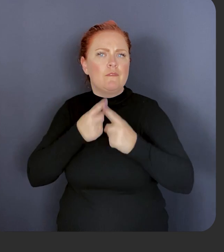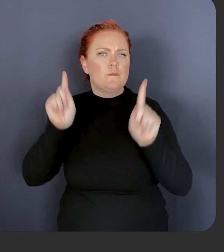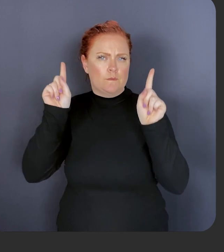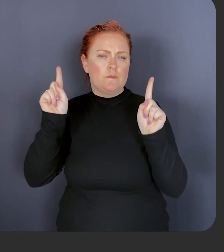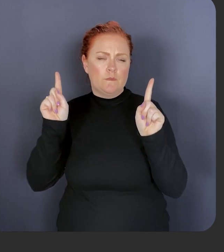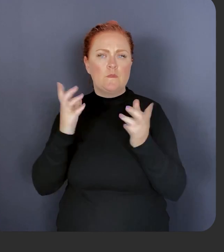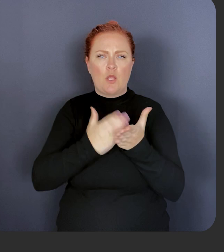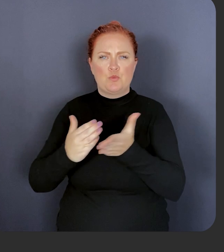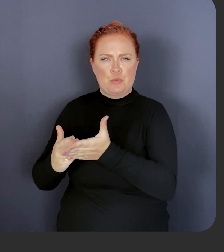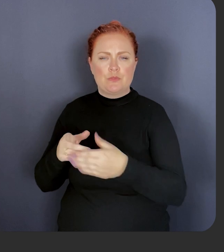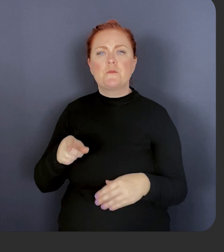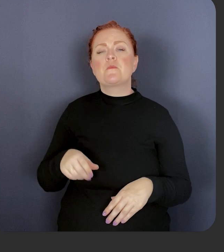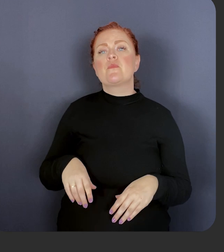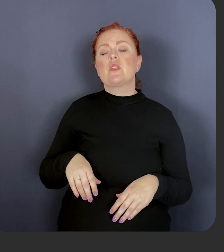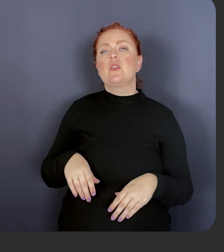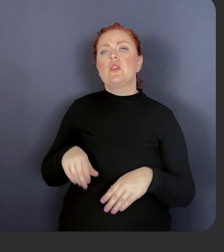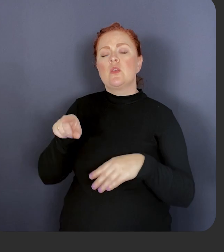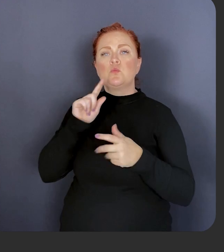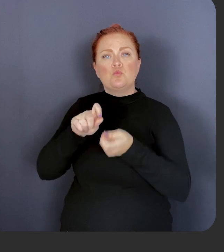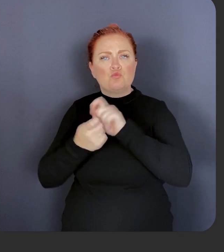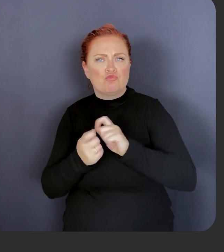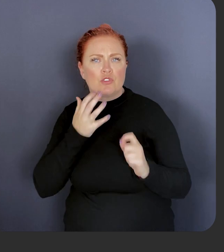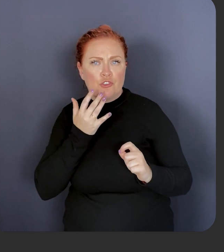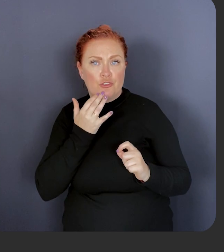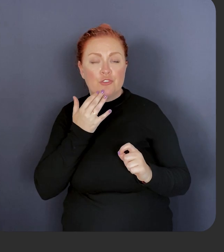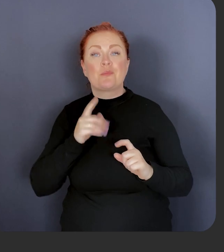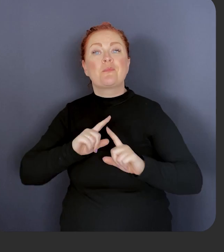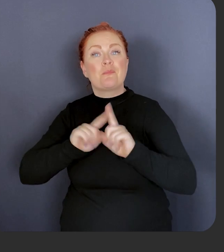So I want to change the color, but I also